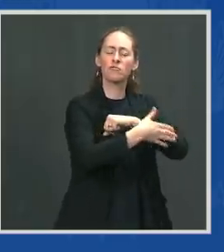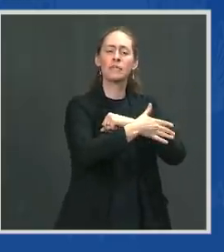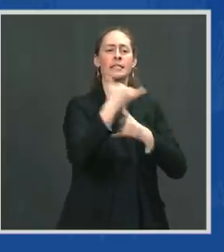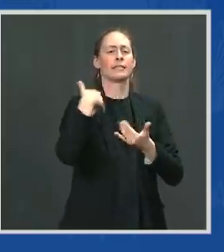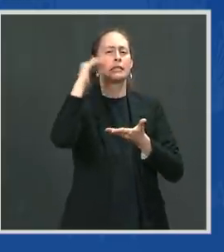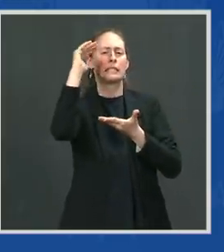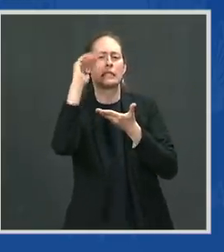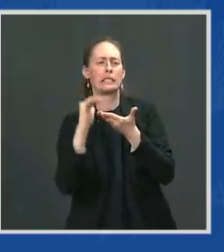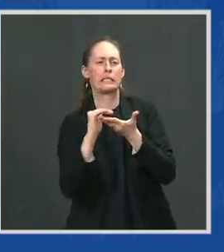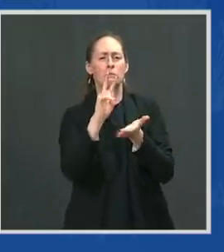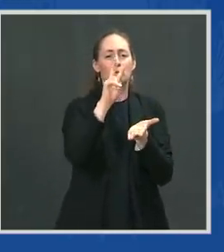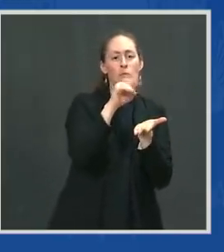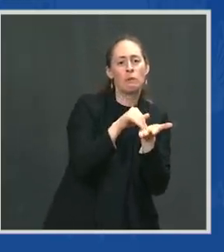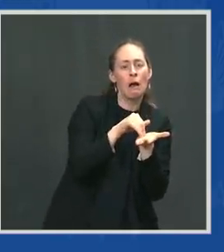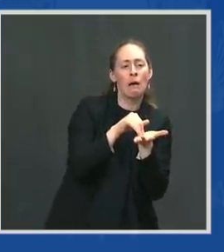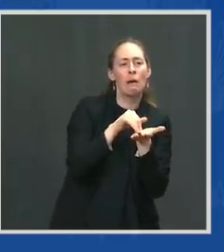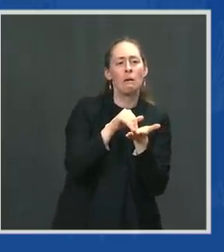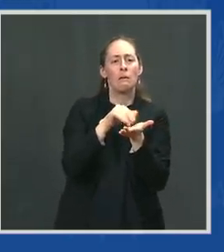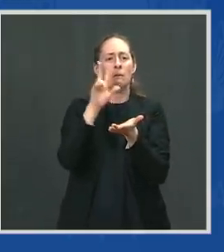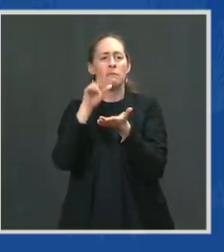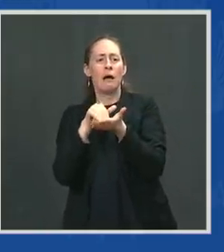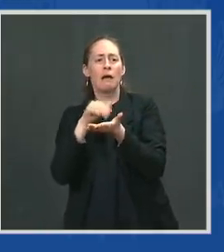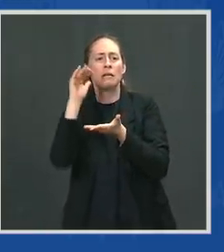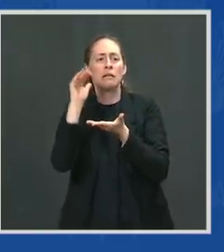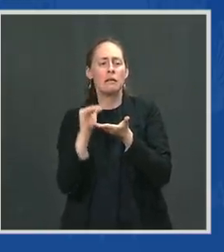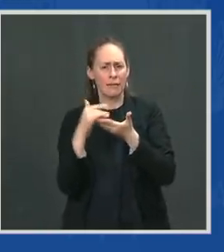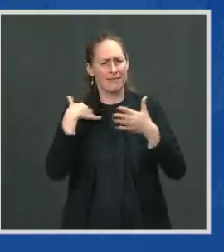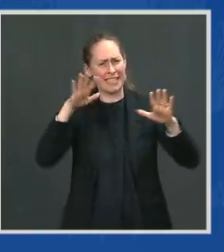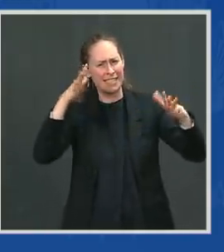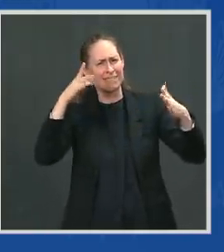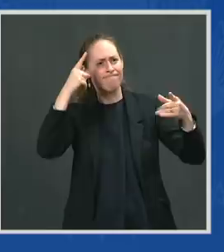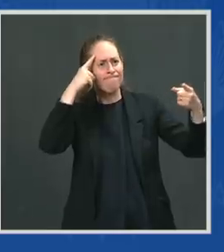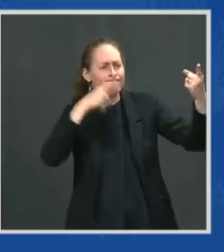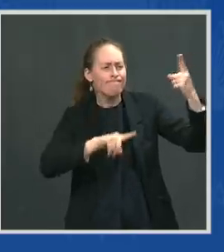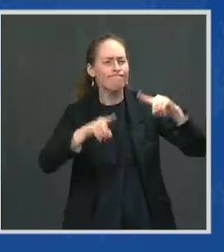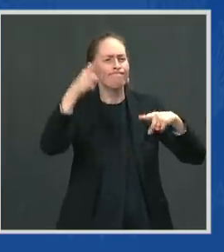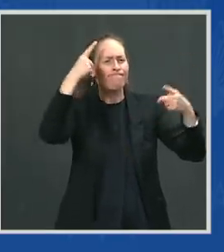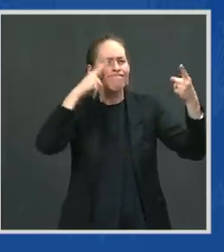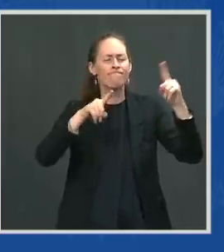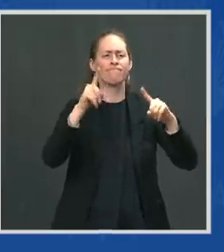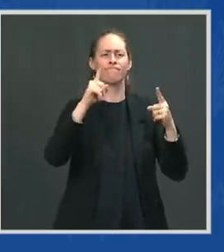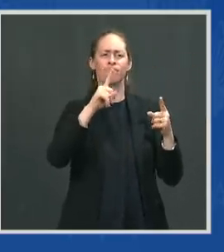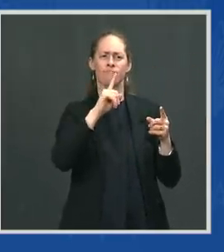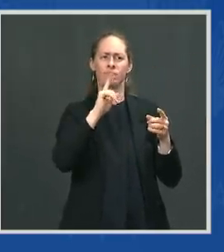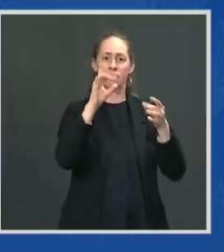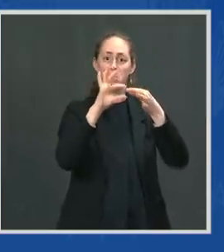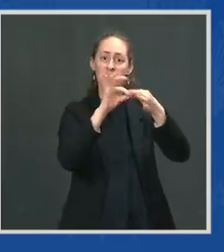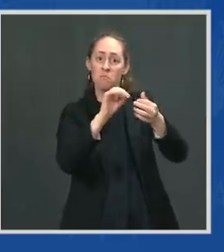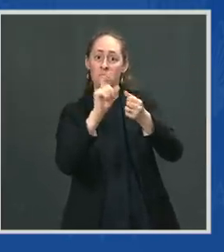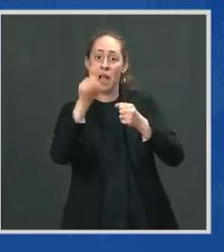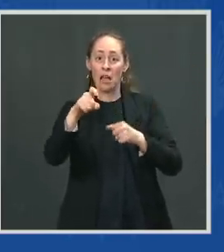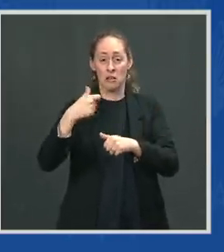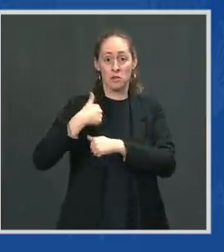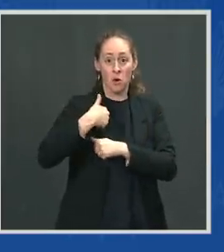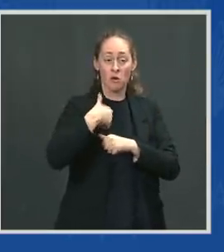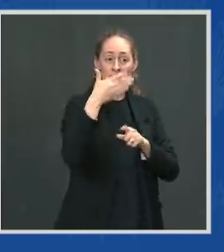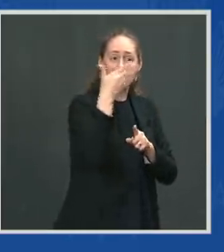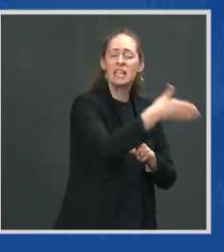Our diplomacy does not hinge on having boots in harm's way -- U.S. boots on the ground. We have to change that thinking.